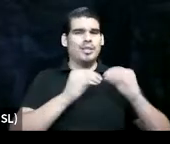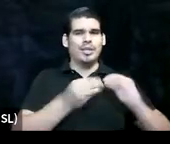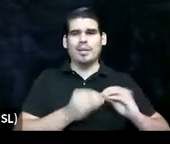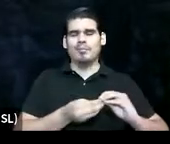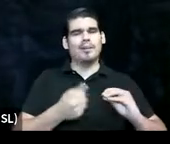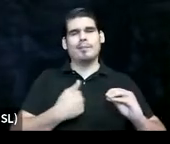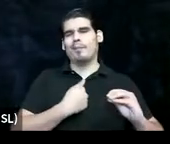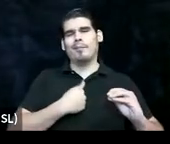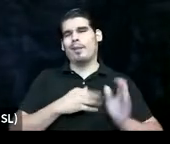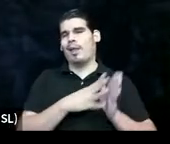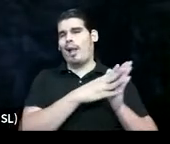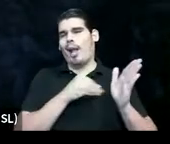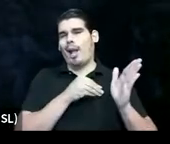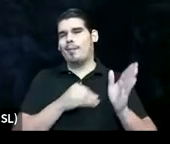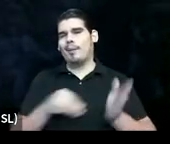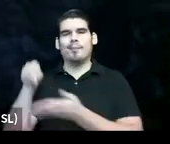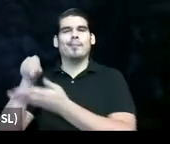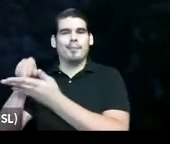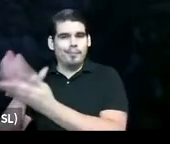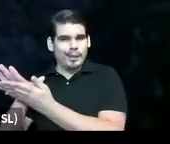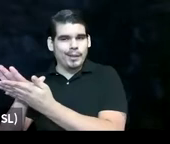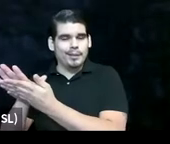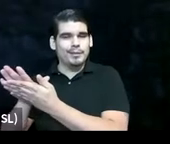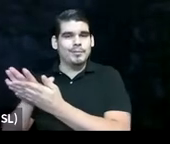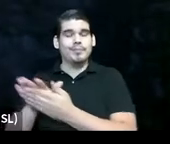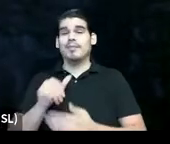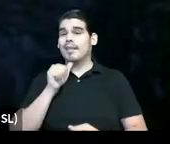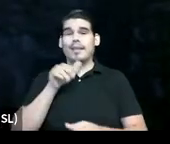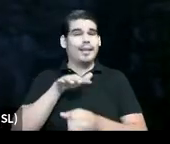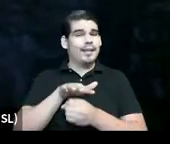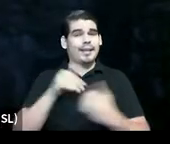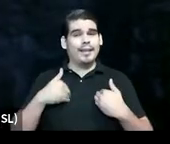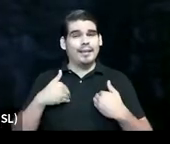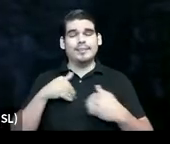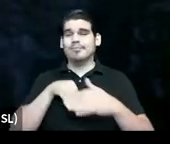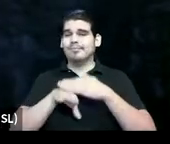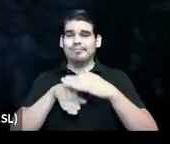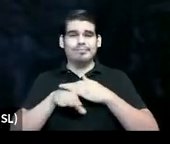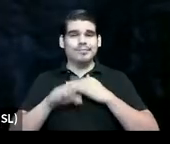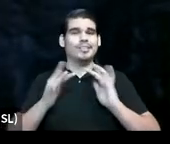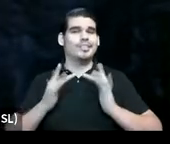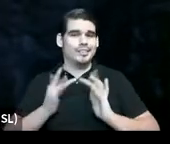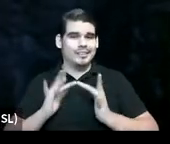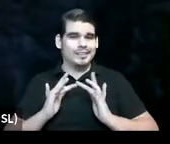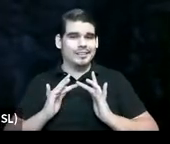1003 I'm not good with this number. Sorry about that. lack access to their level devices to use